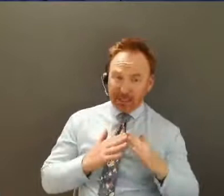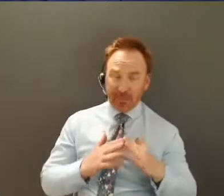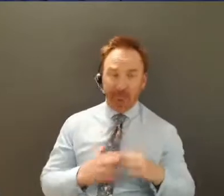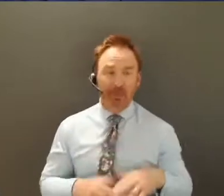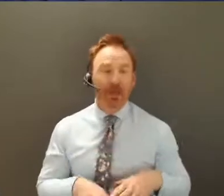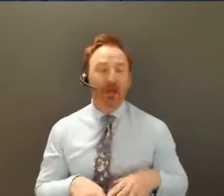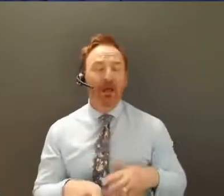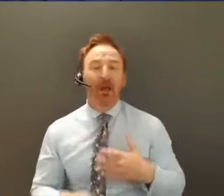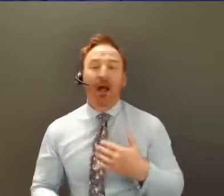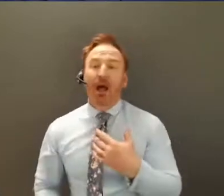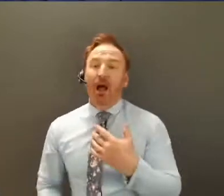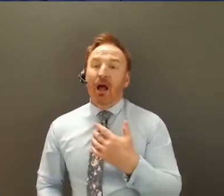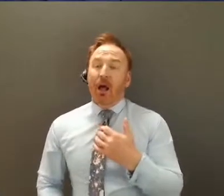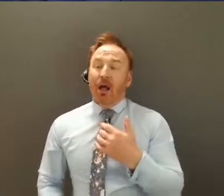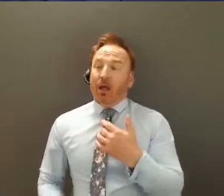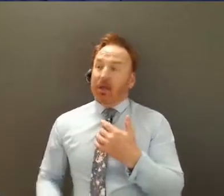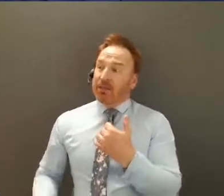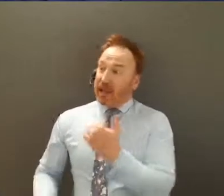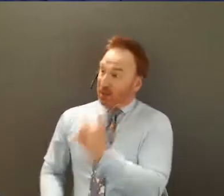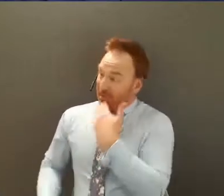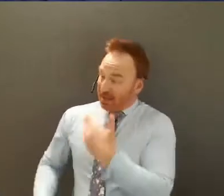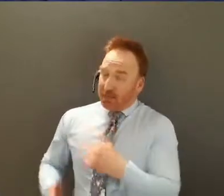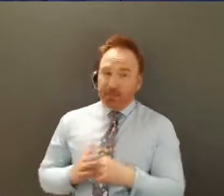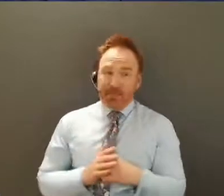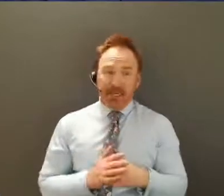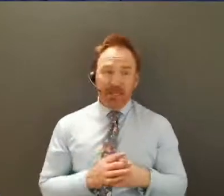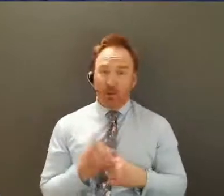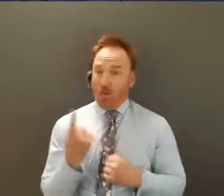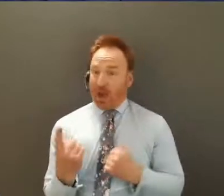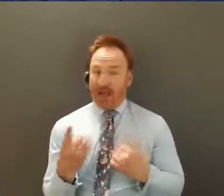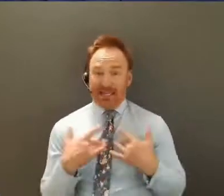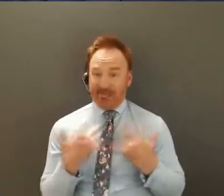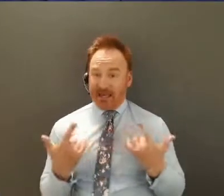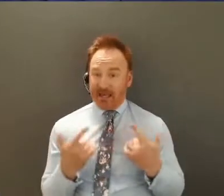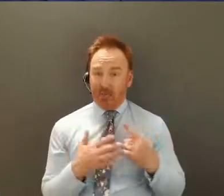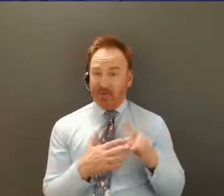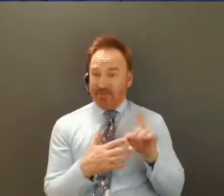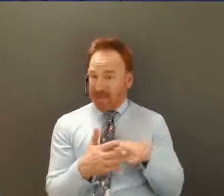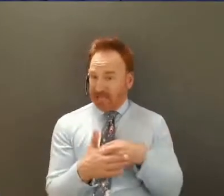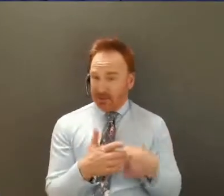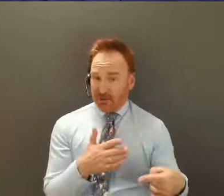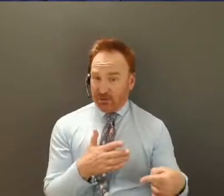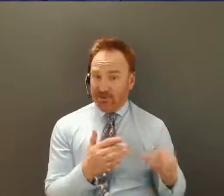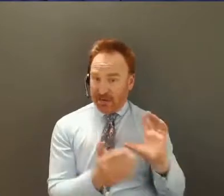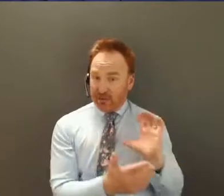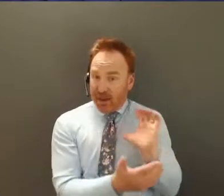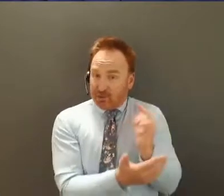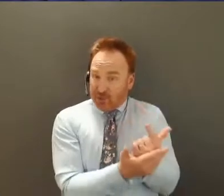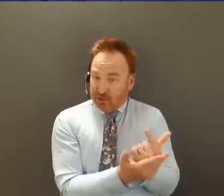evidence is so critical. And our goal in this epidemic is